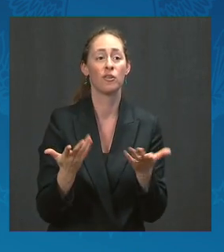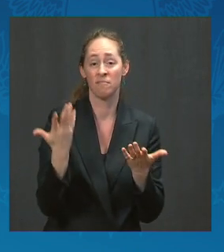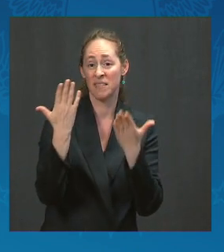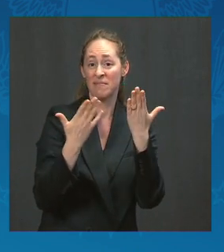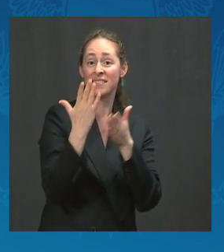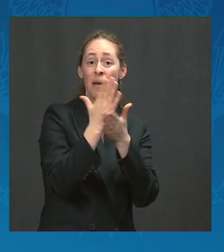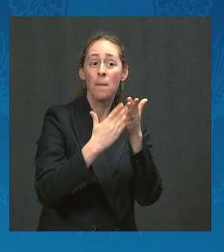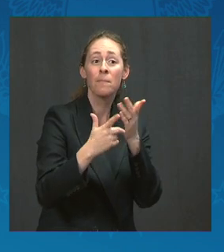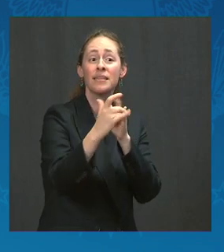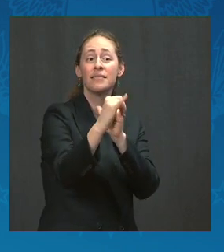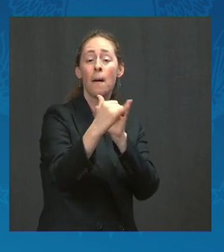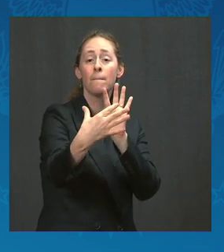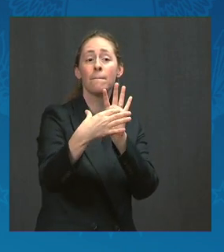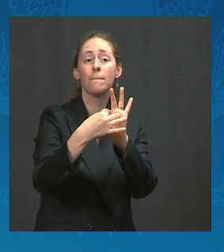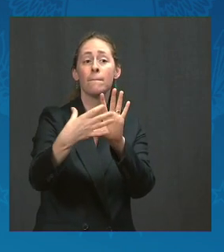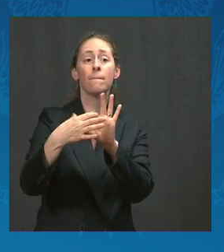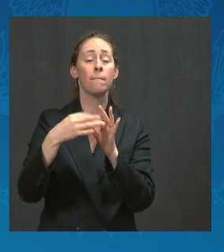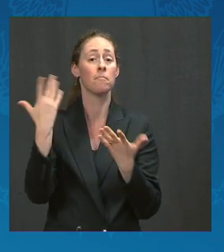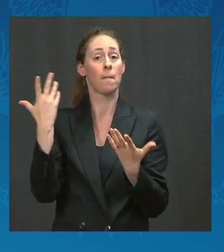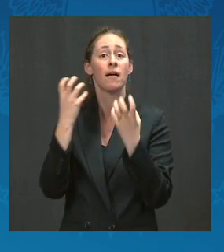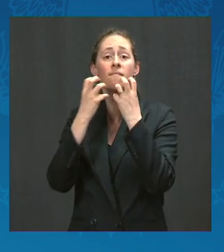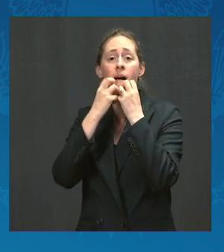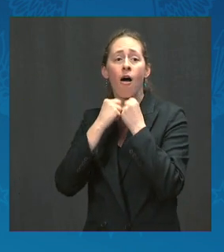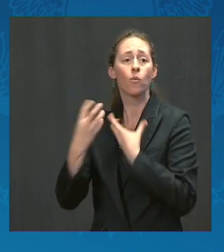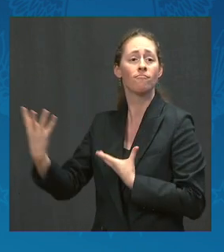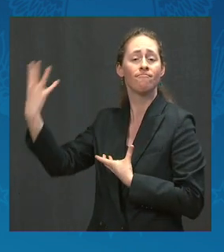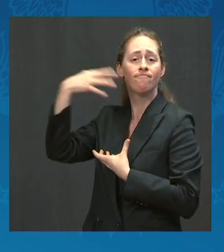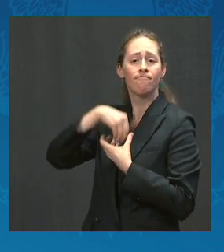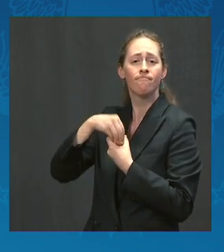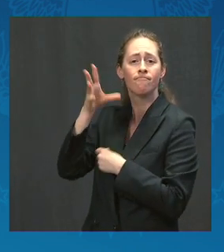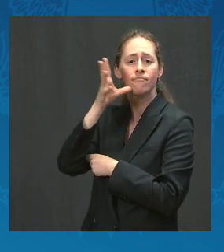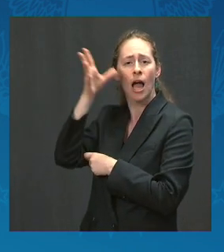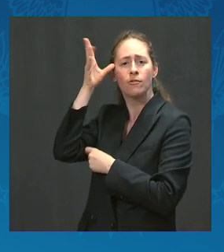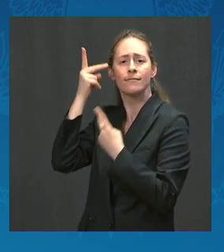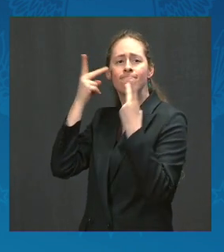that our parents and our community instilled in us,